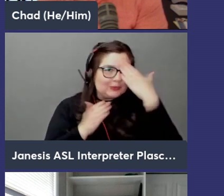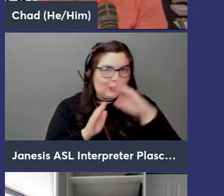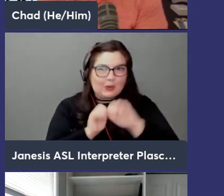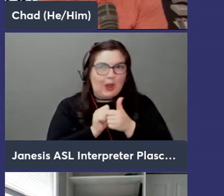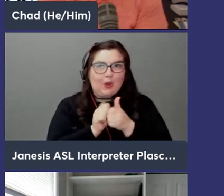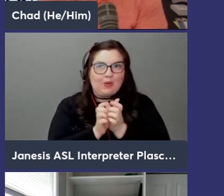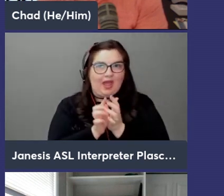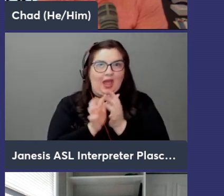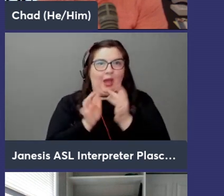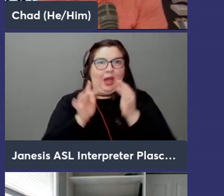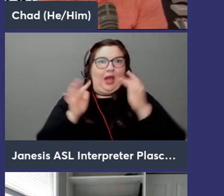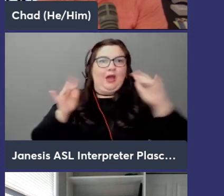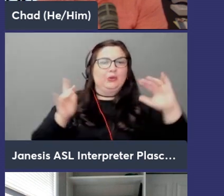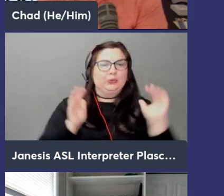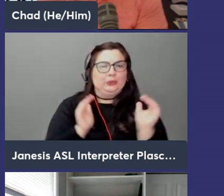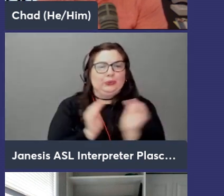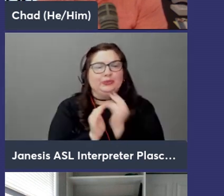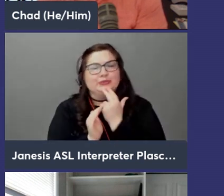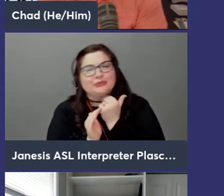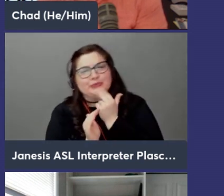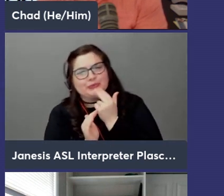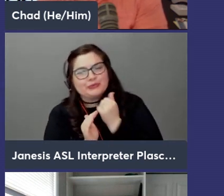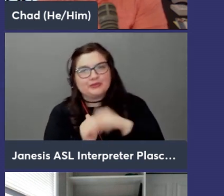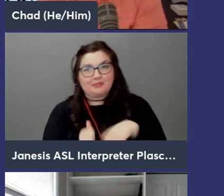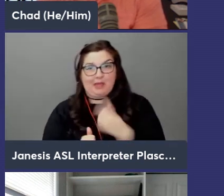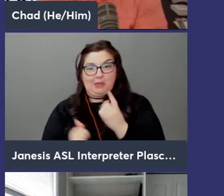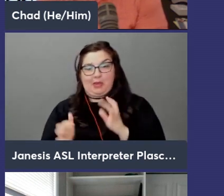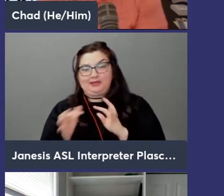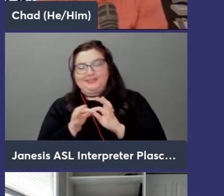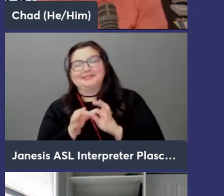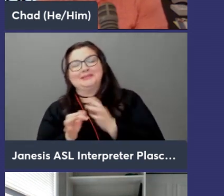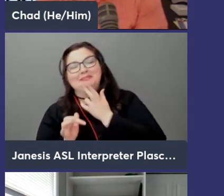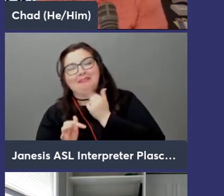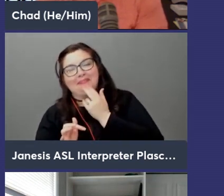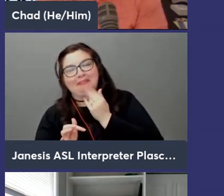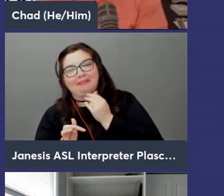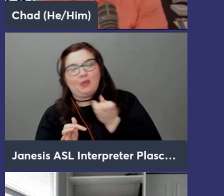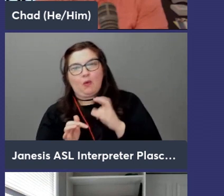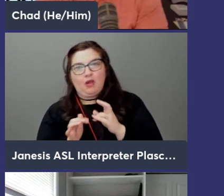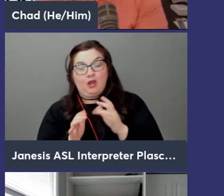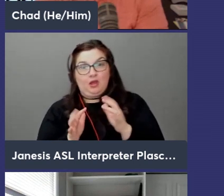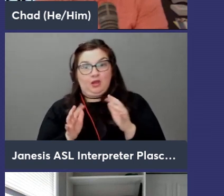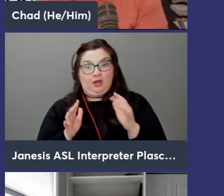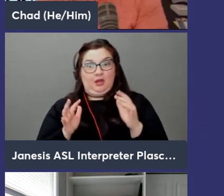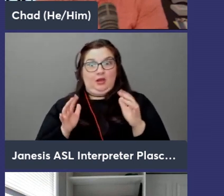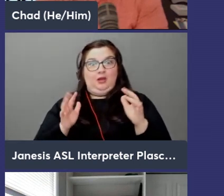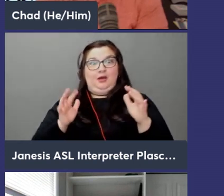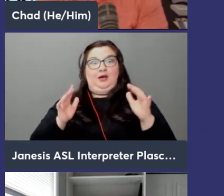whether someone's within one connection or two connections. This is that, 'Are Brian and I connected on LinkedIn?"